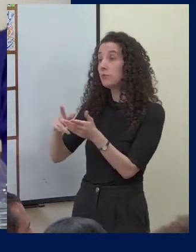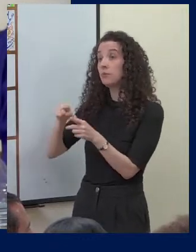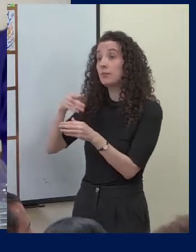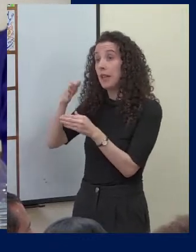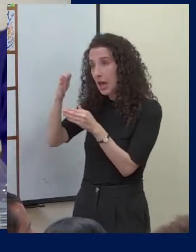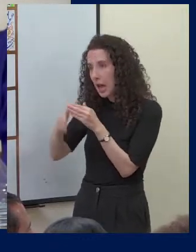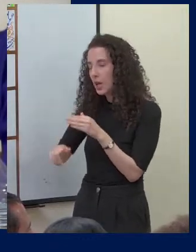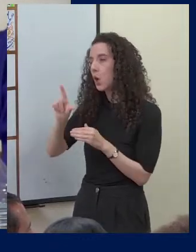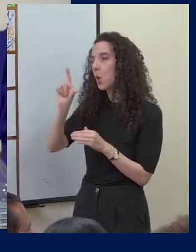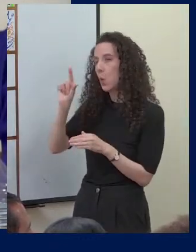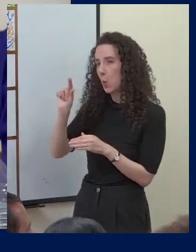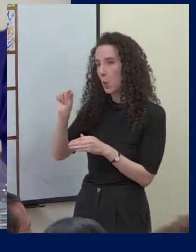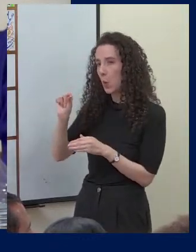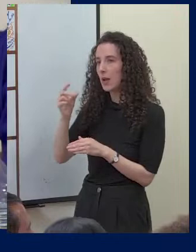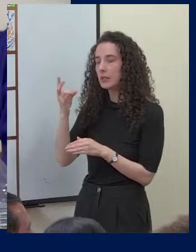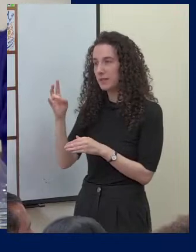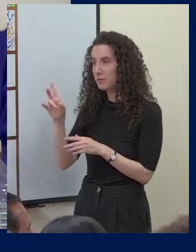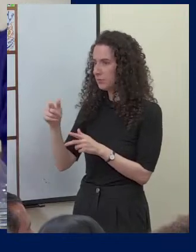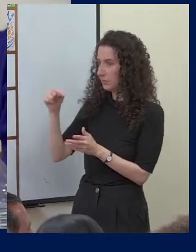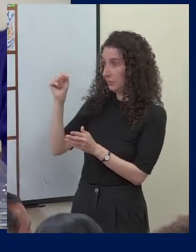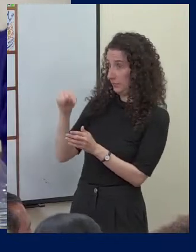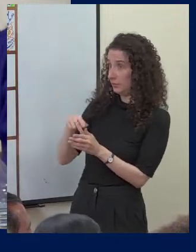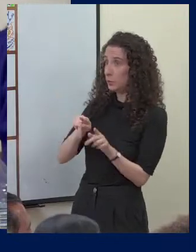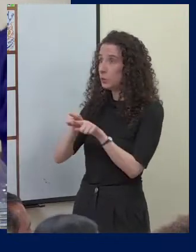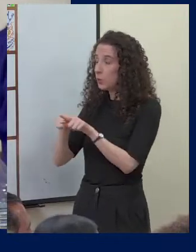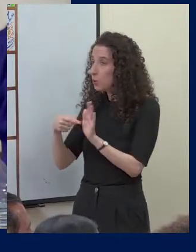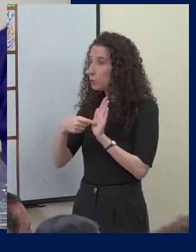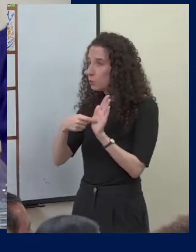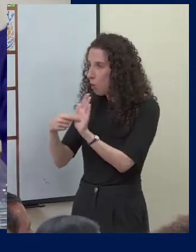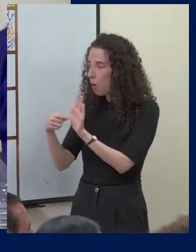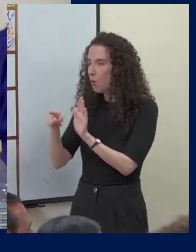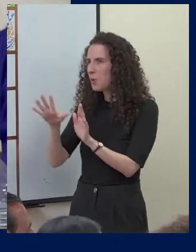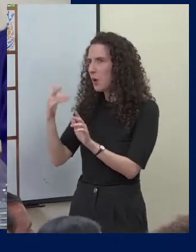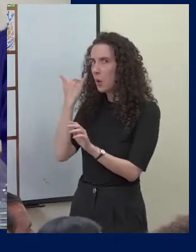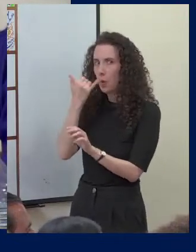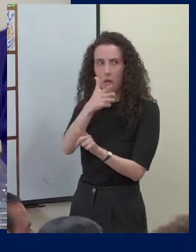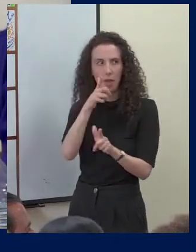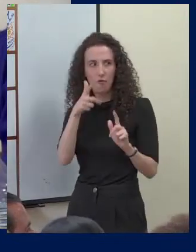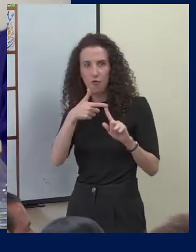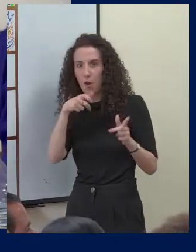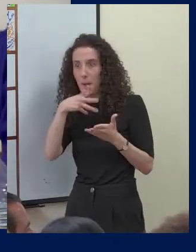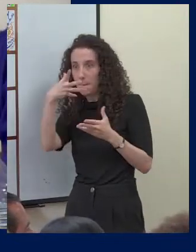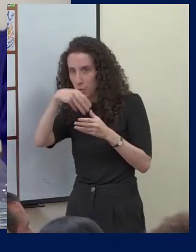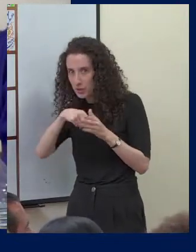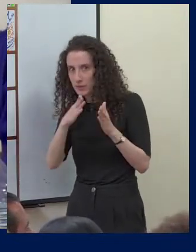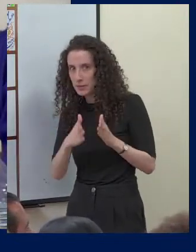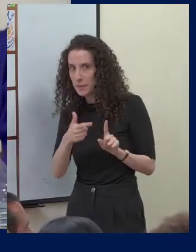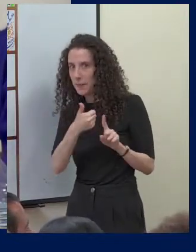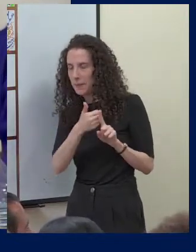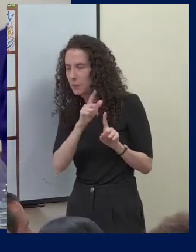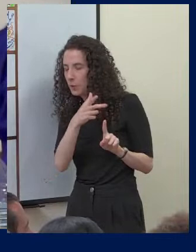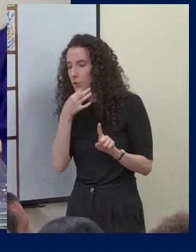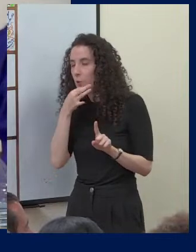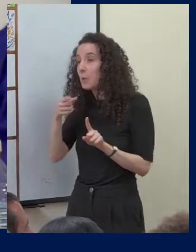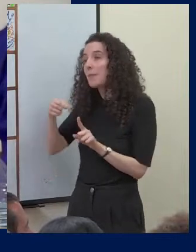That also showed the participants considered the program to be a safe haven.